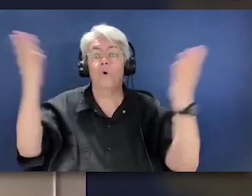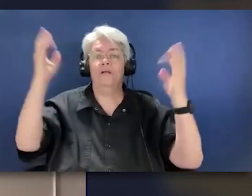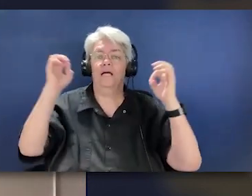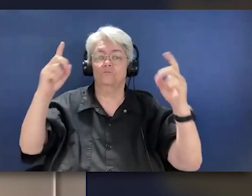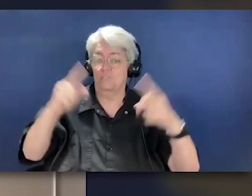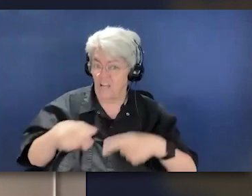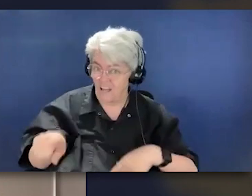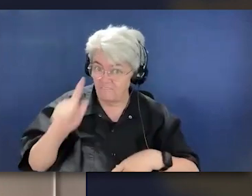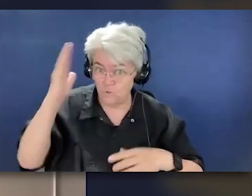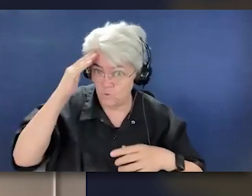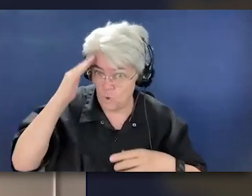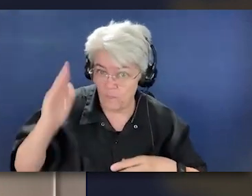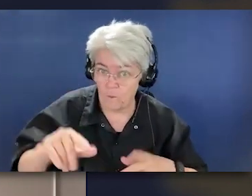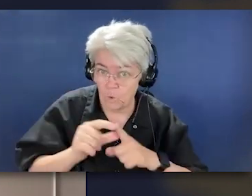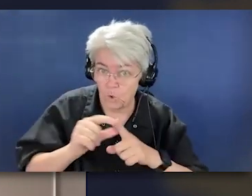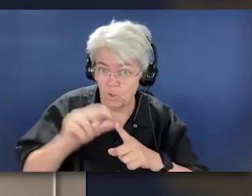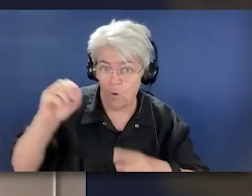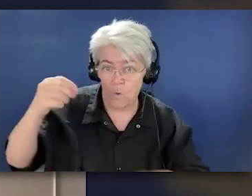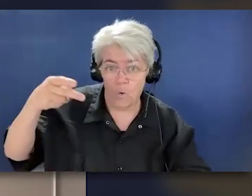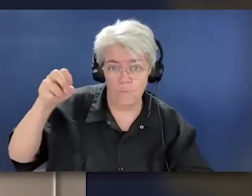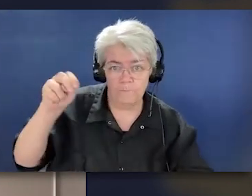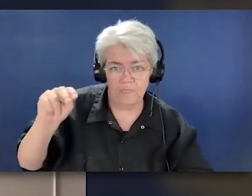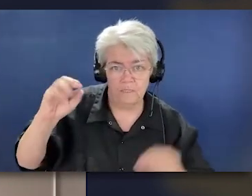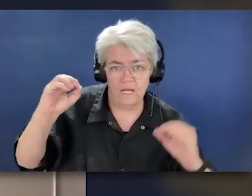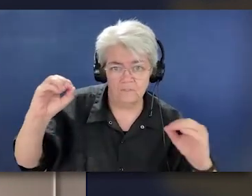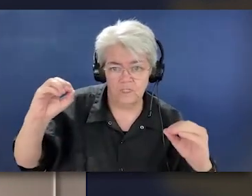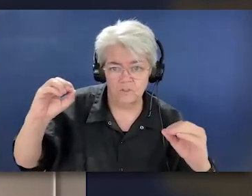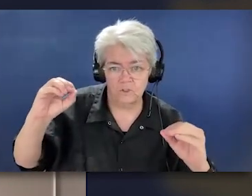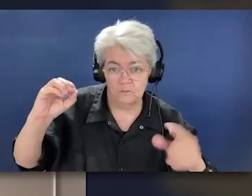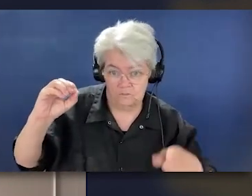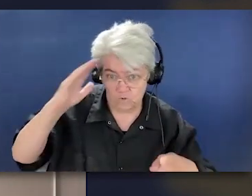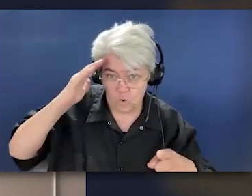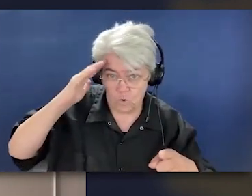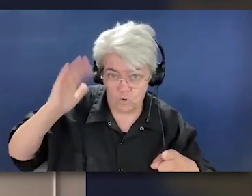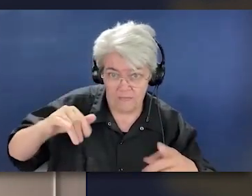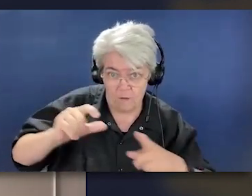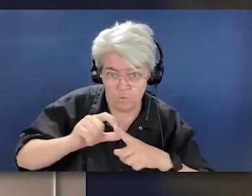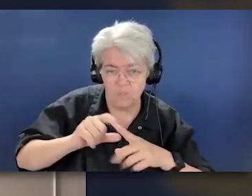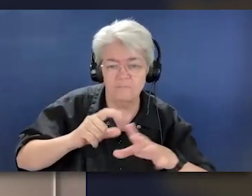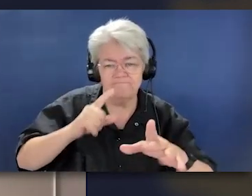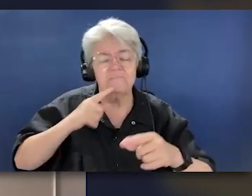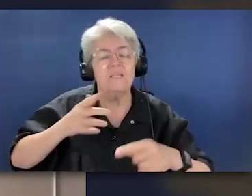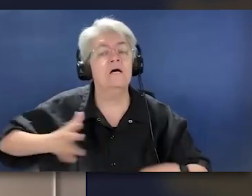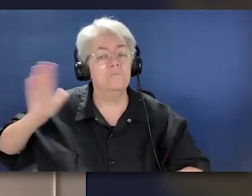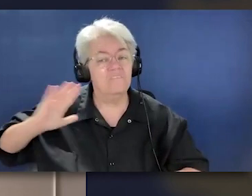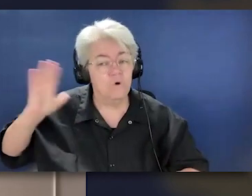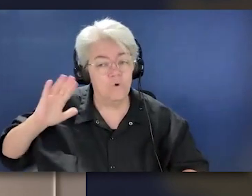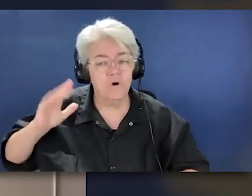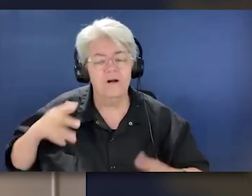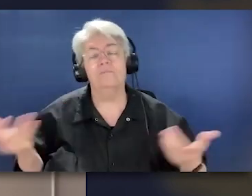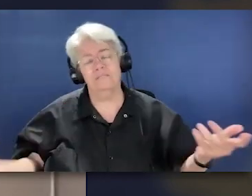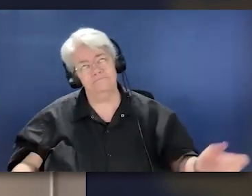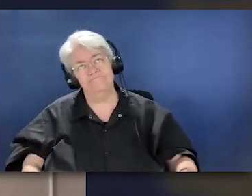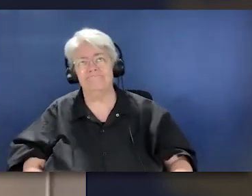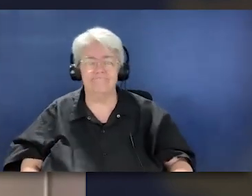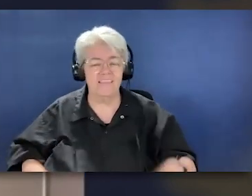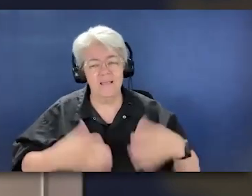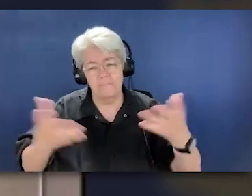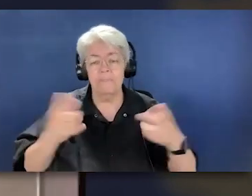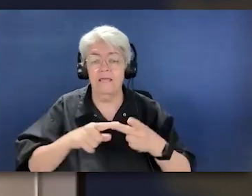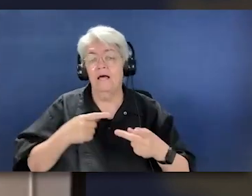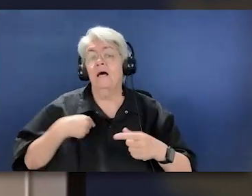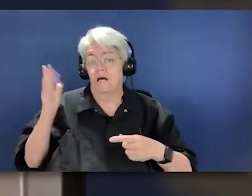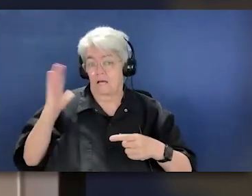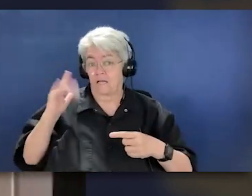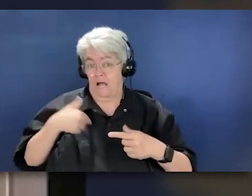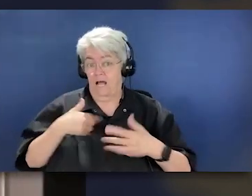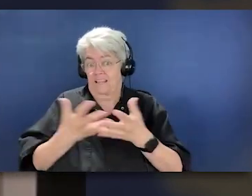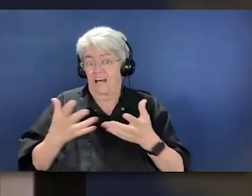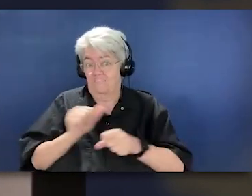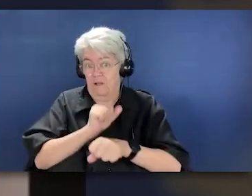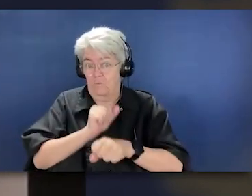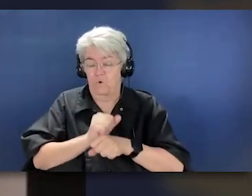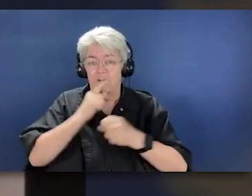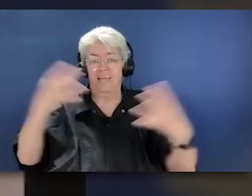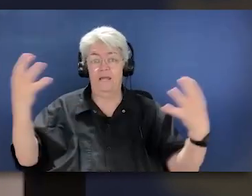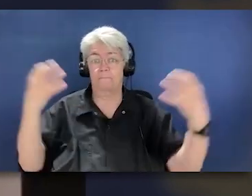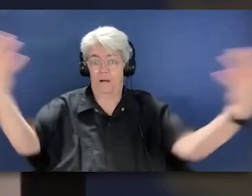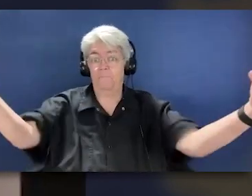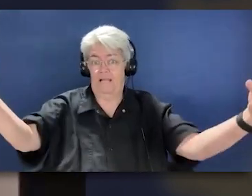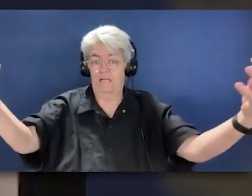term "open" as it applies to education? I used to do a lot of my work in public, online, in spaces